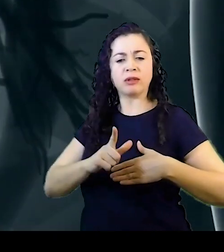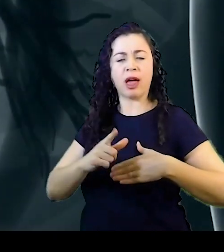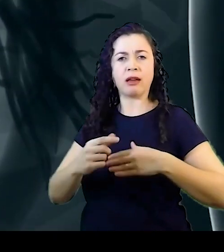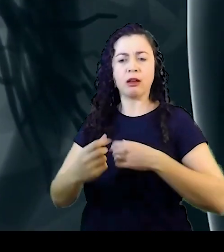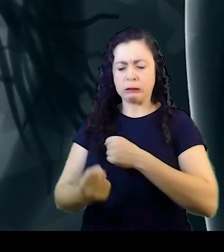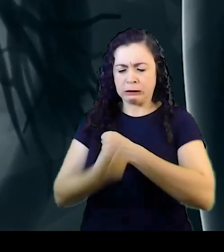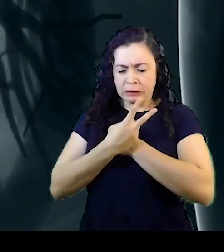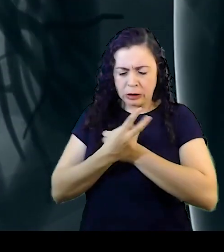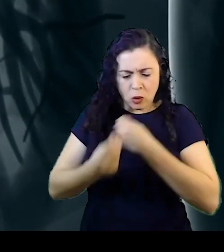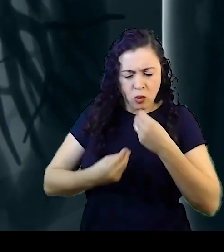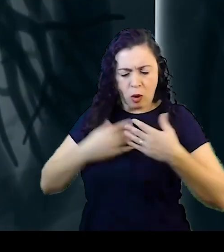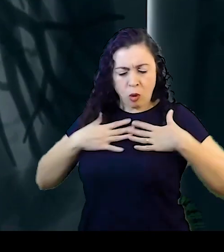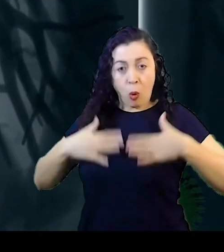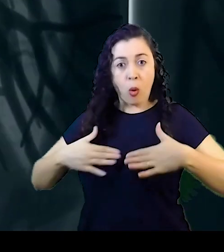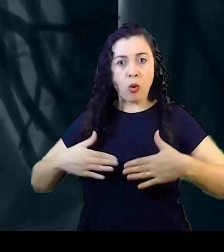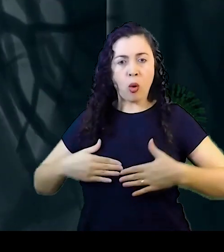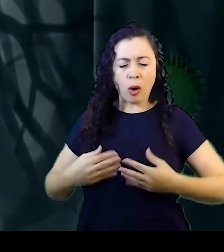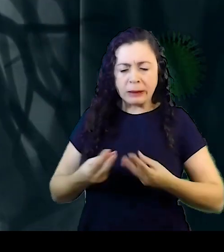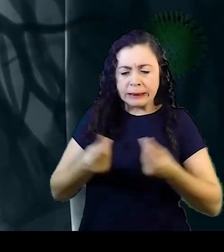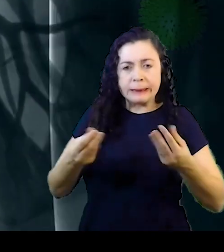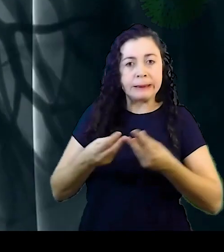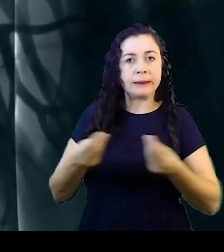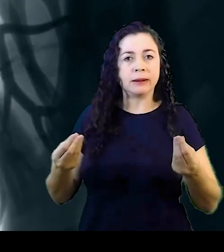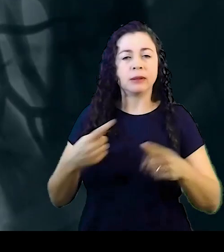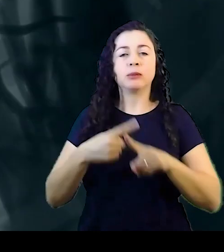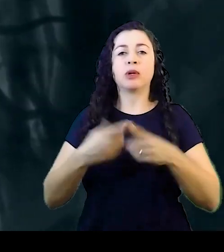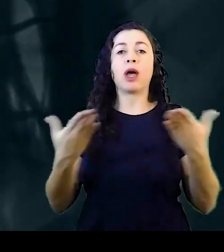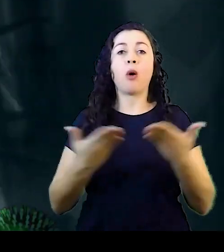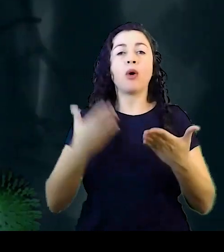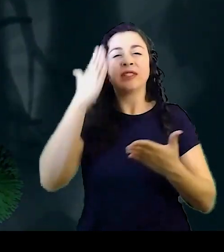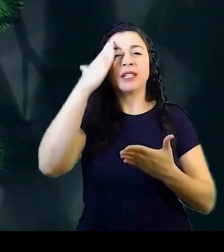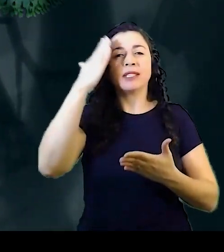so how does our body respond to the infection. We know today that inflammation and the degree of inflammation,